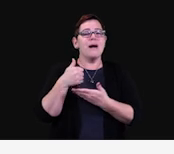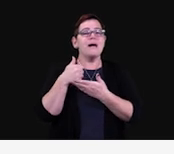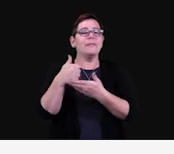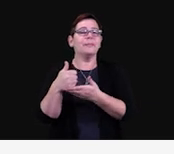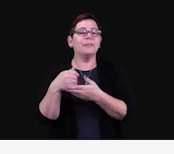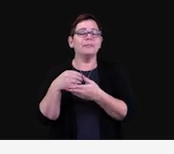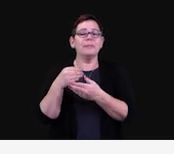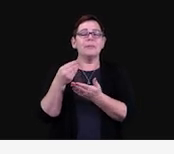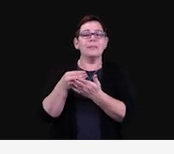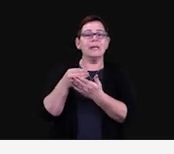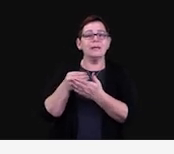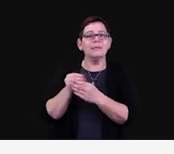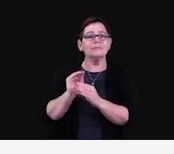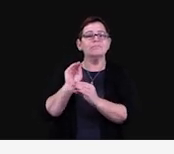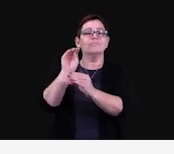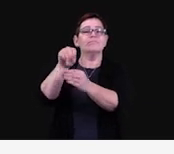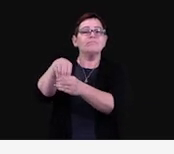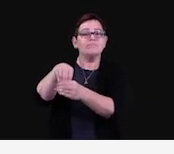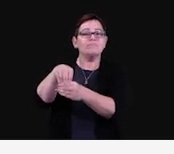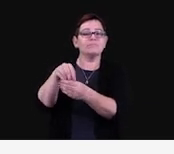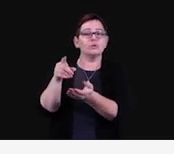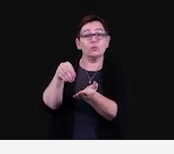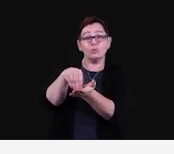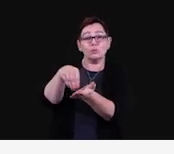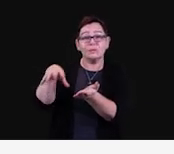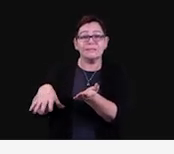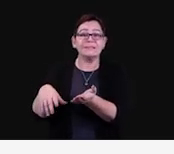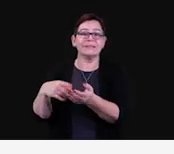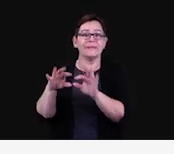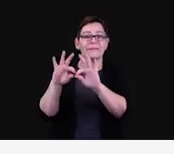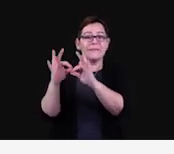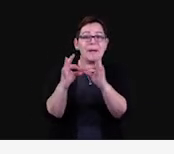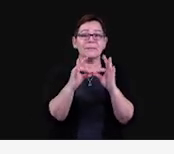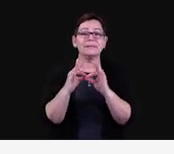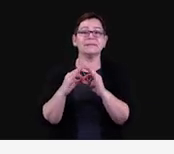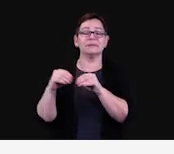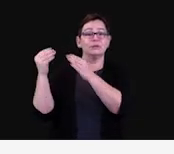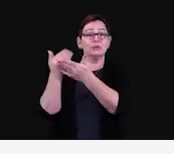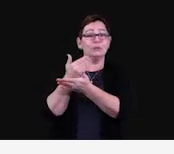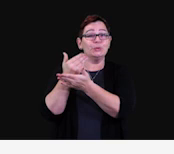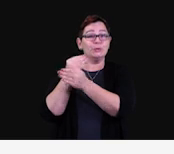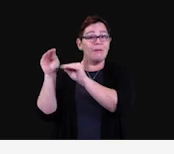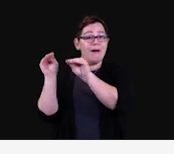of students, families, newcomers, seniors, and people with disabilities.